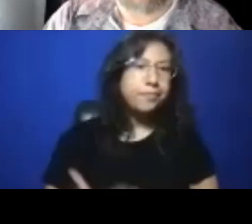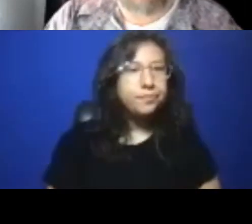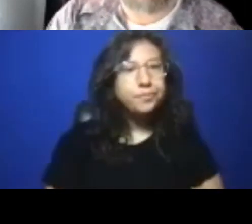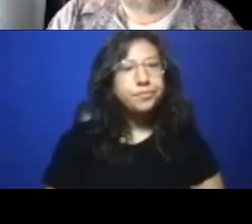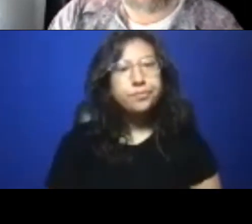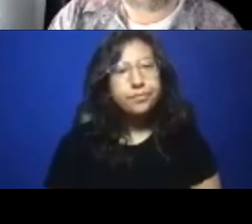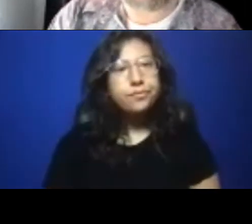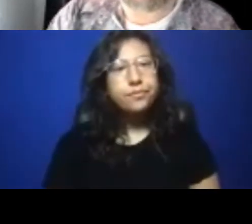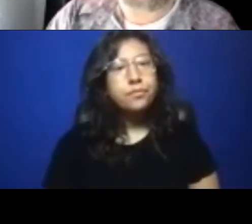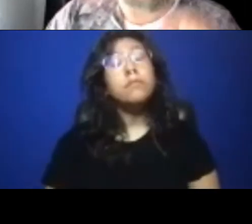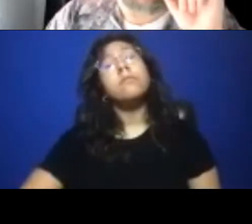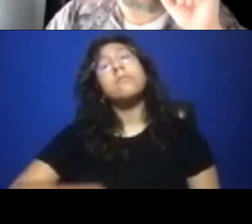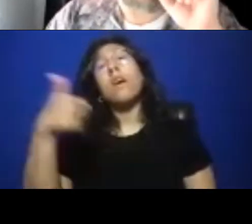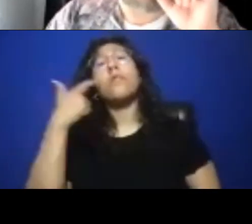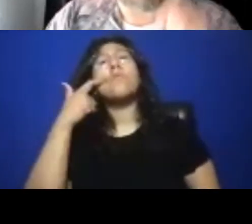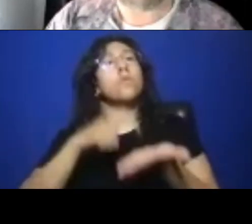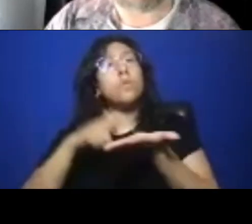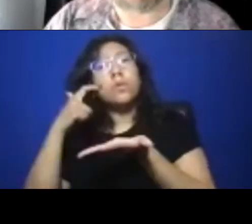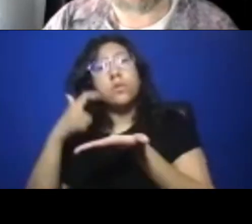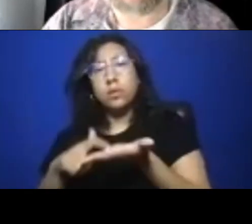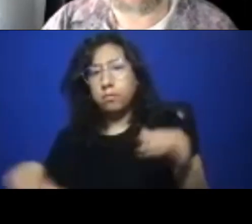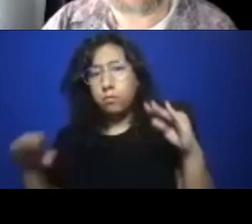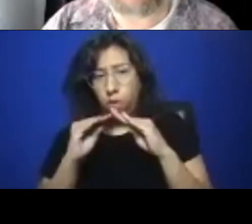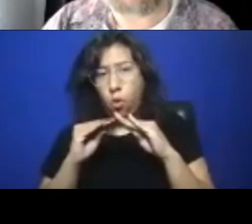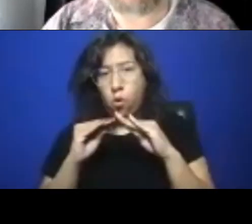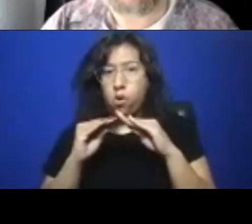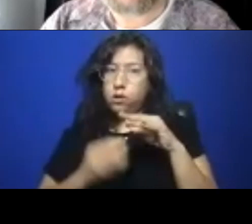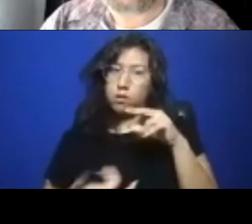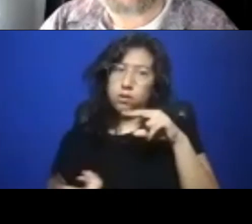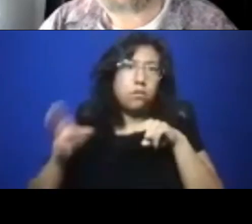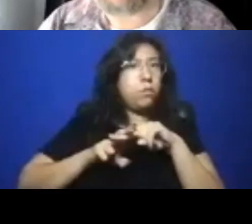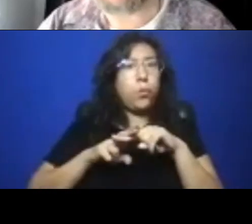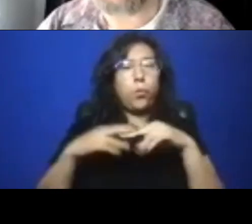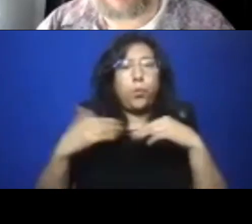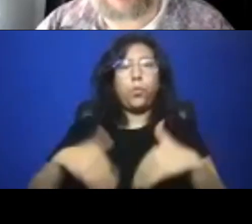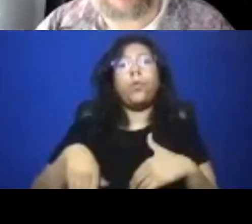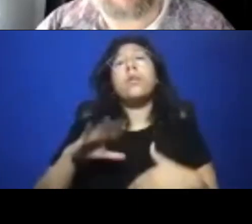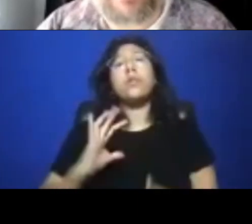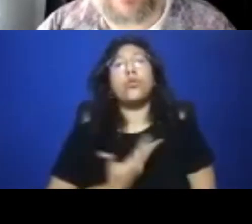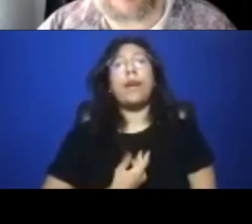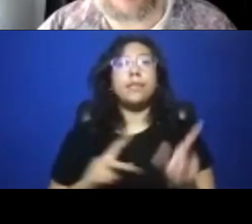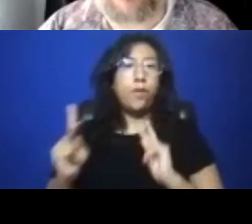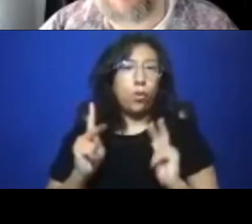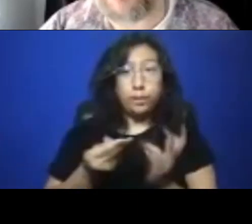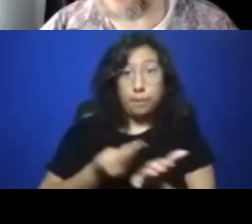The other thing that we're seeing a lot of is the increase in trans folks buying or accessing weapons.